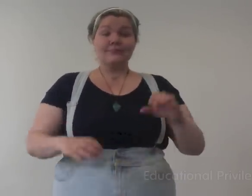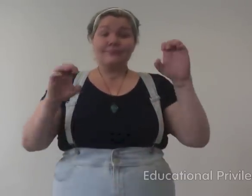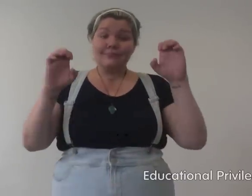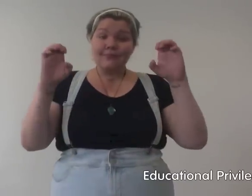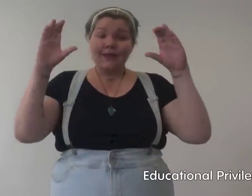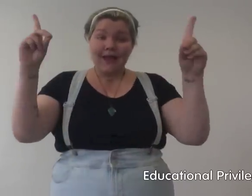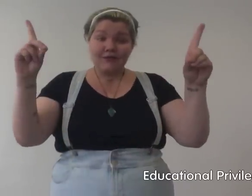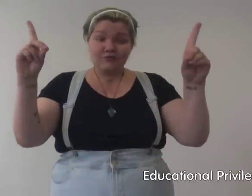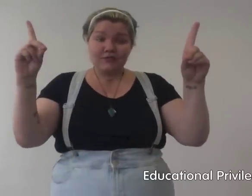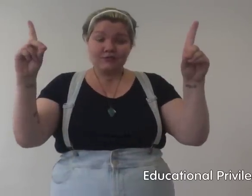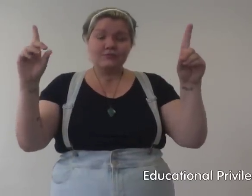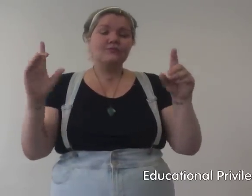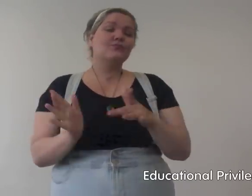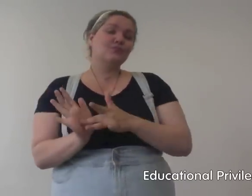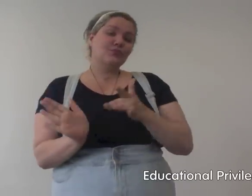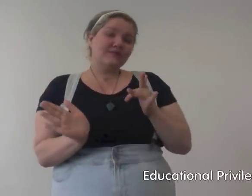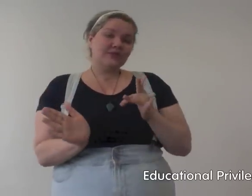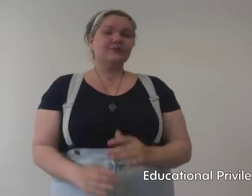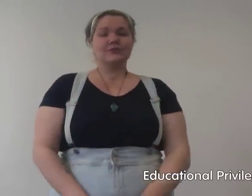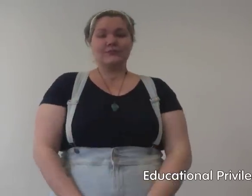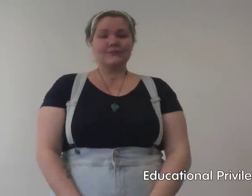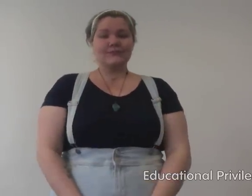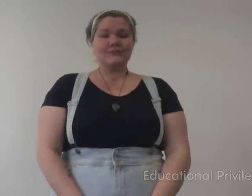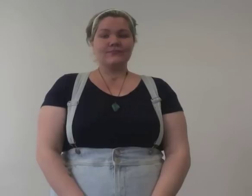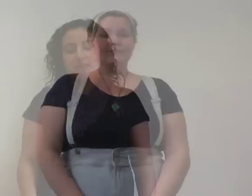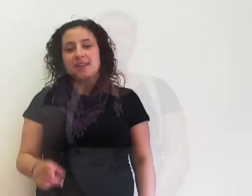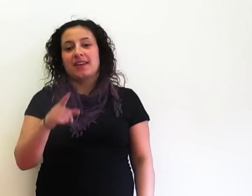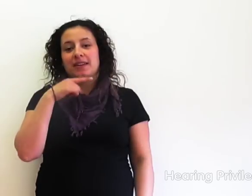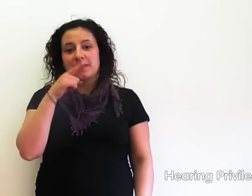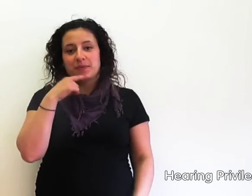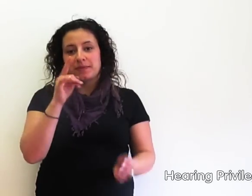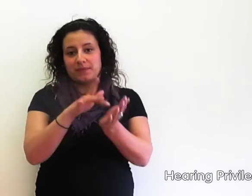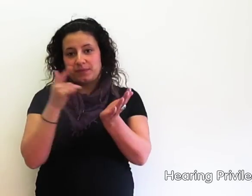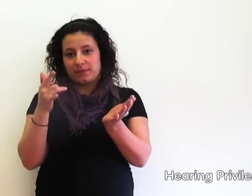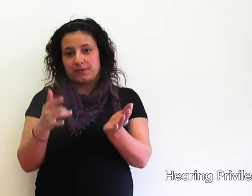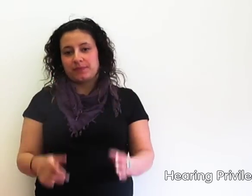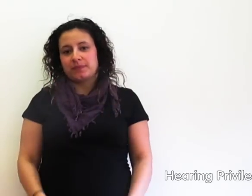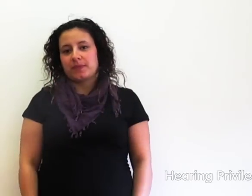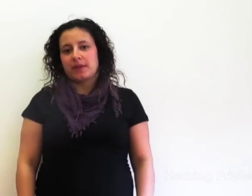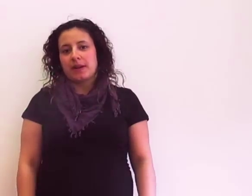EDUCATIONAL PRIVILEGE HEARING PRIVILEGE